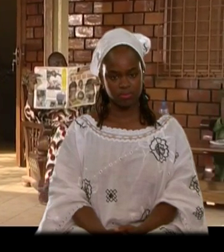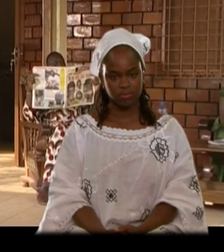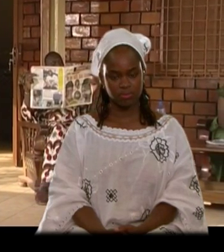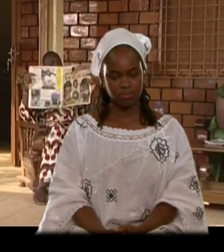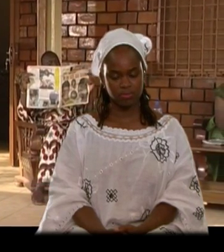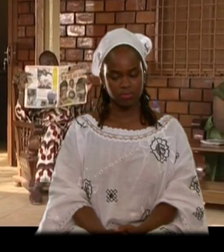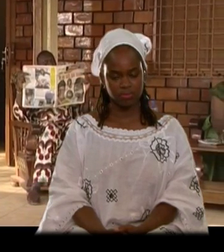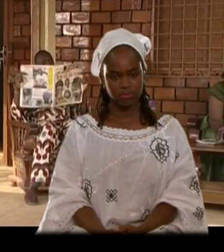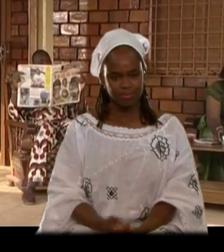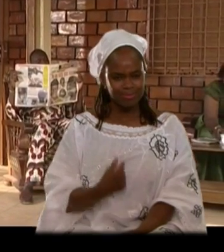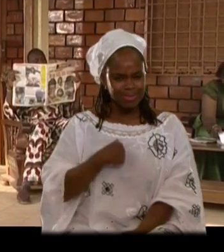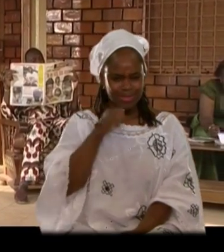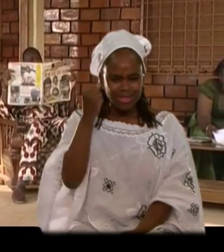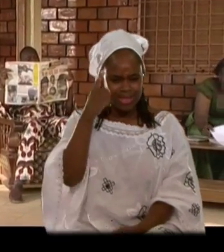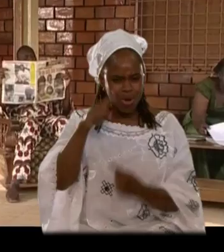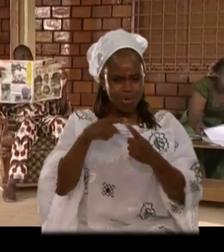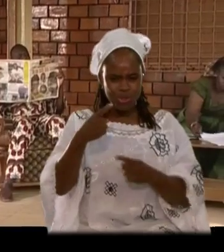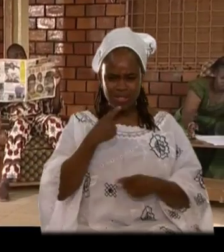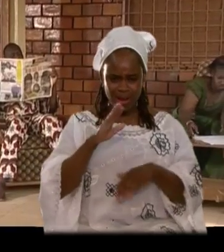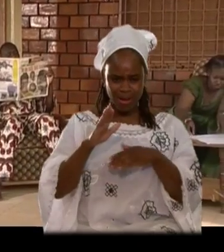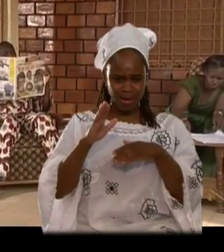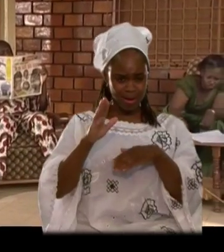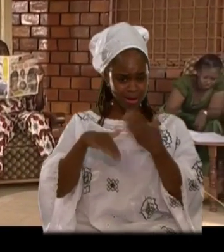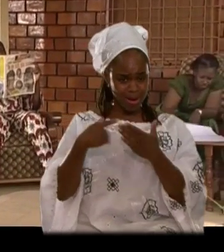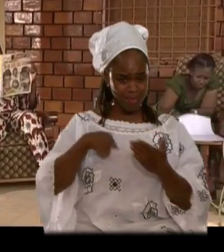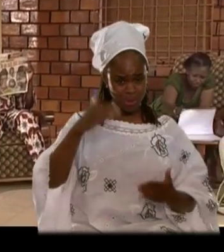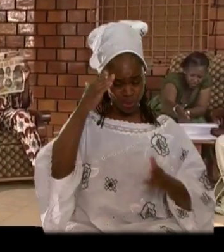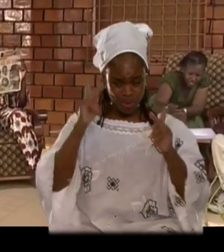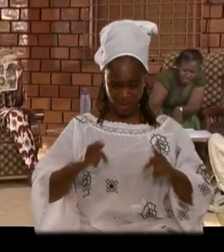I didn't really understand when you said that all of us knew a person living with HIV.